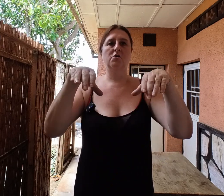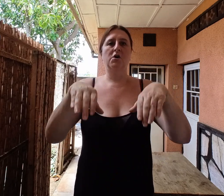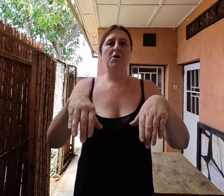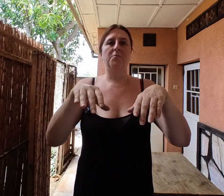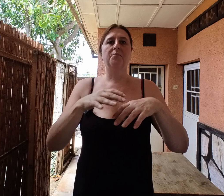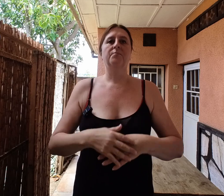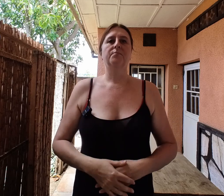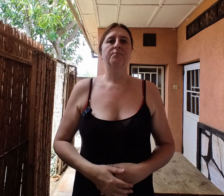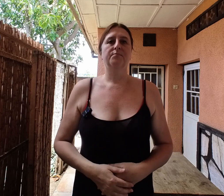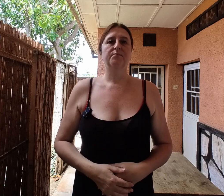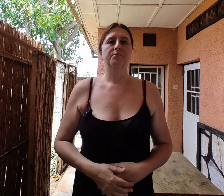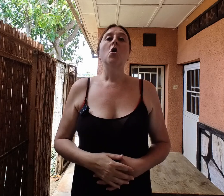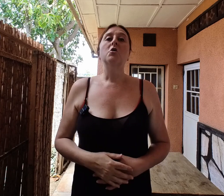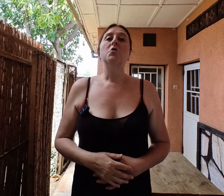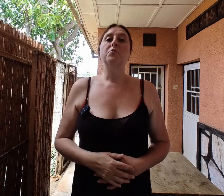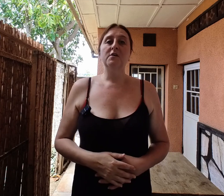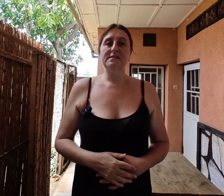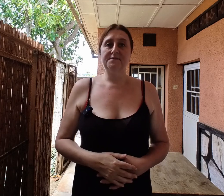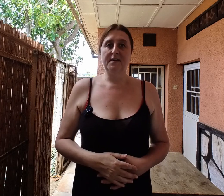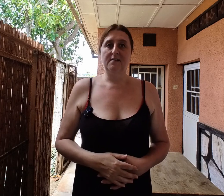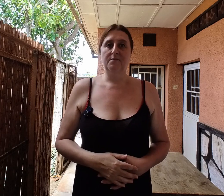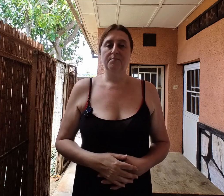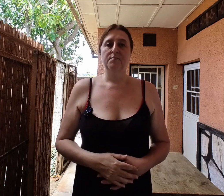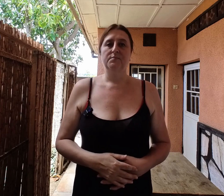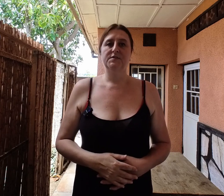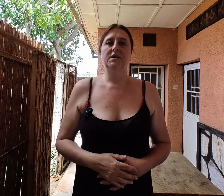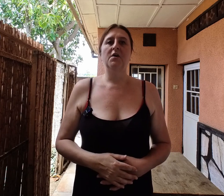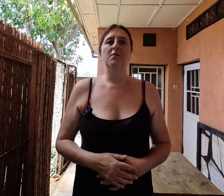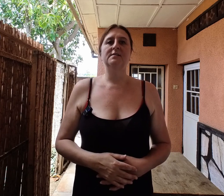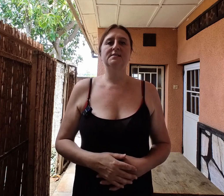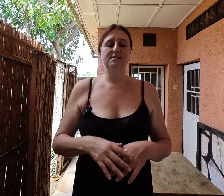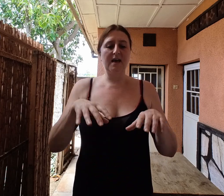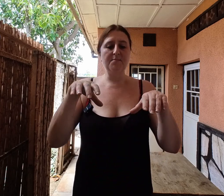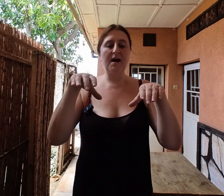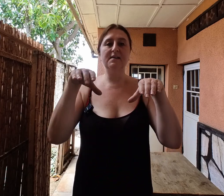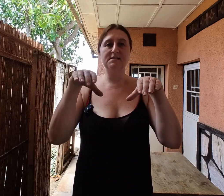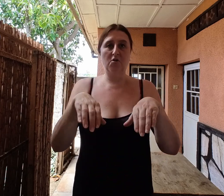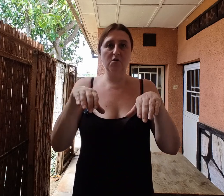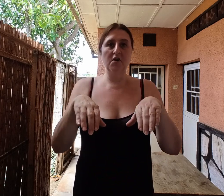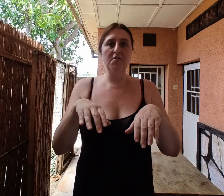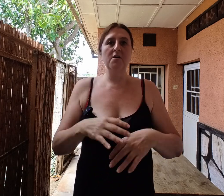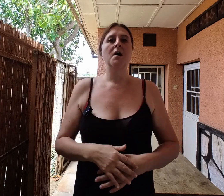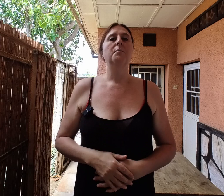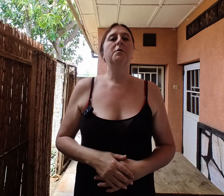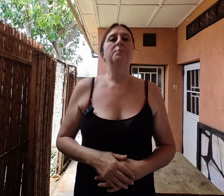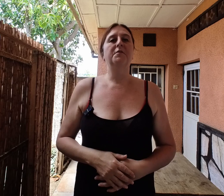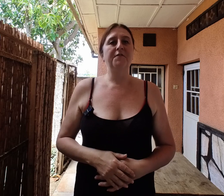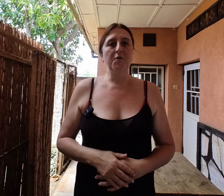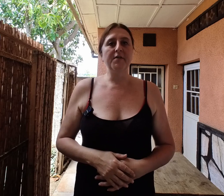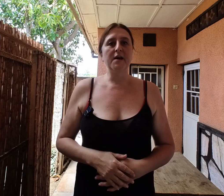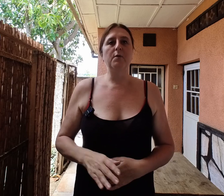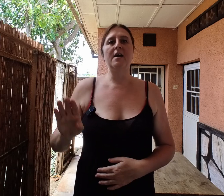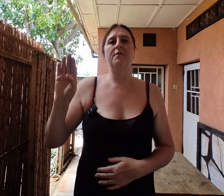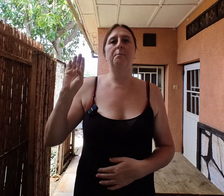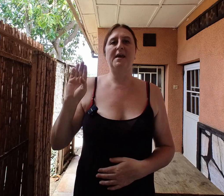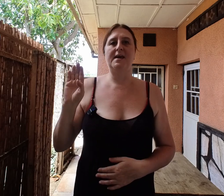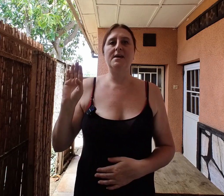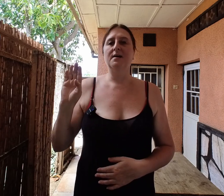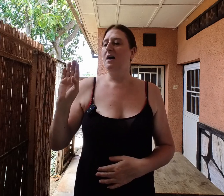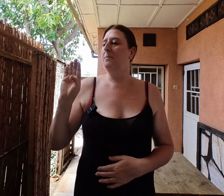Congo. Congo-Brazzaville. So, it's the same as Congo, but before that we have a B.